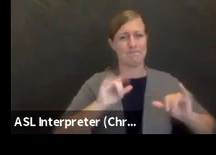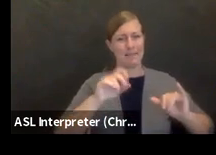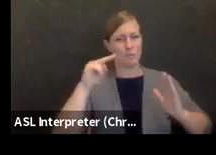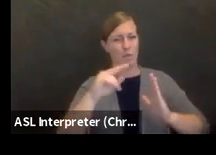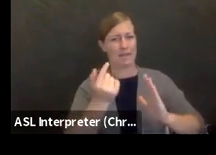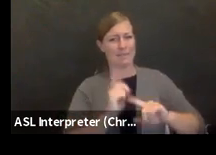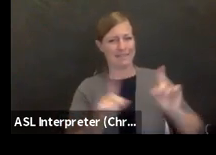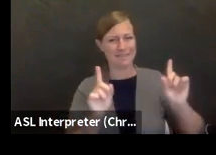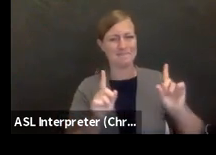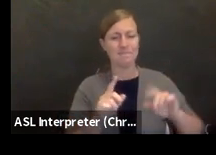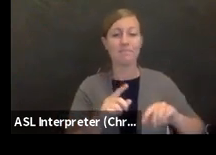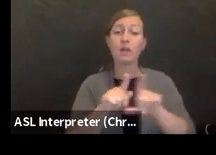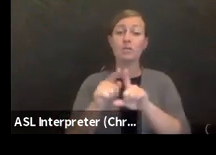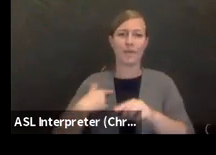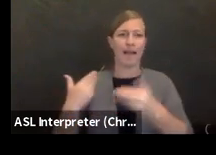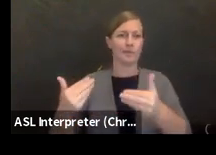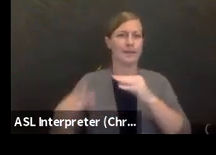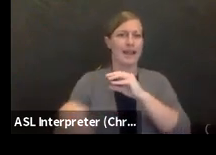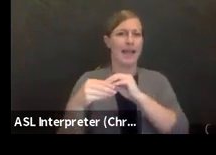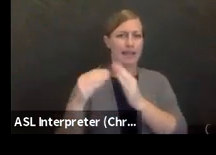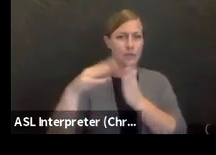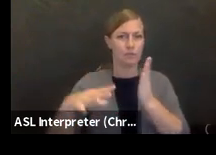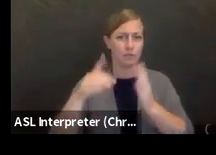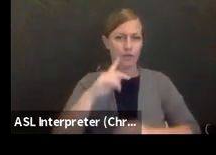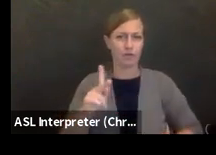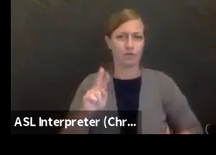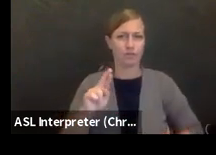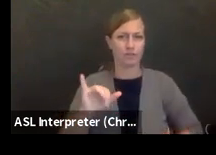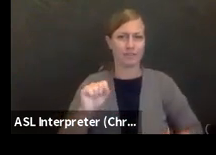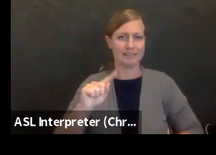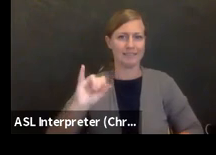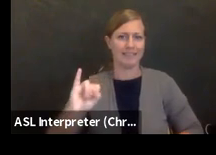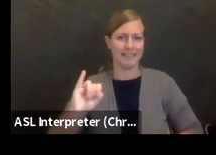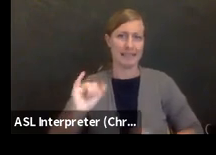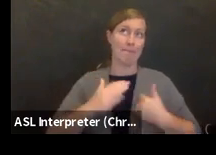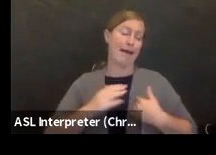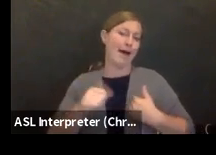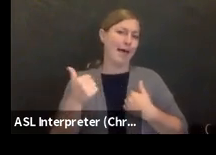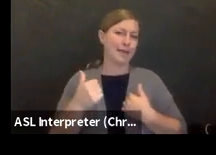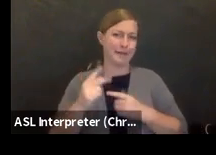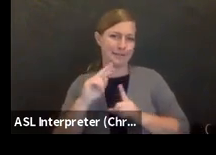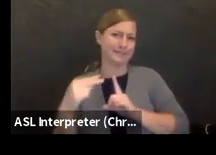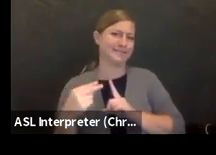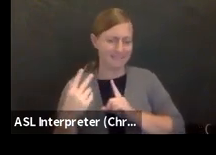ESD 112-- Kristina Wambold: I also added a student for Christina or Christy my alter ego and I could see her progress on this as well.